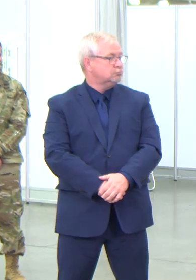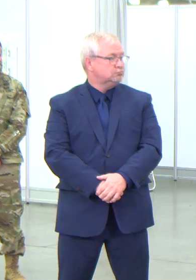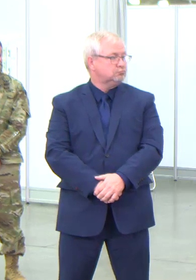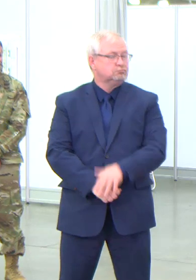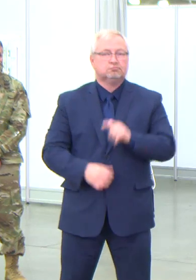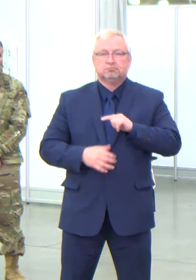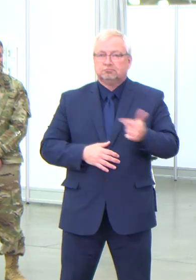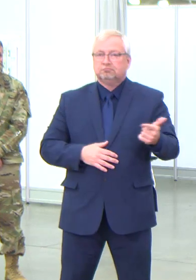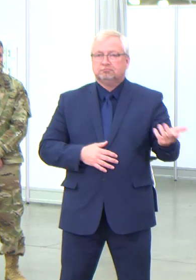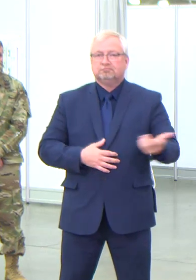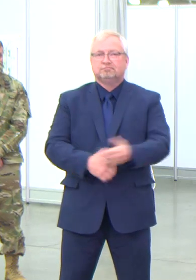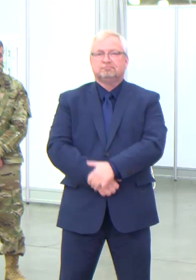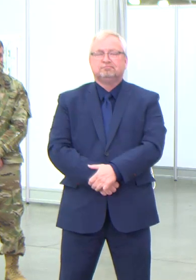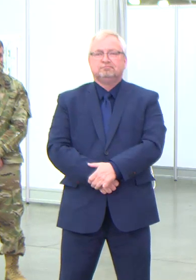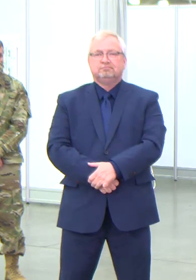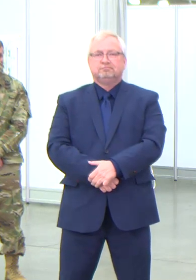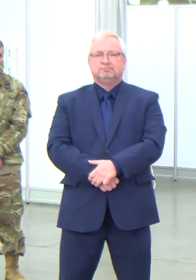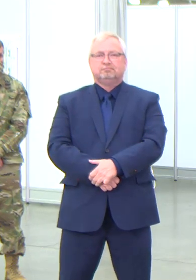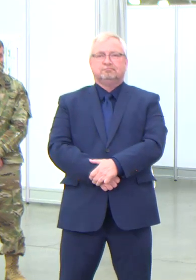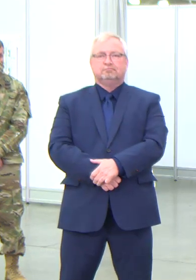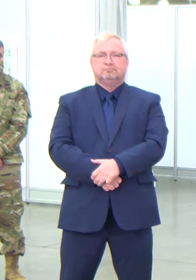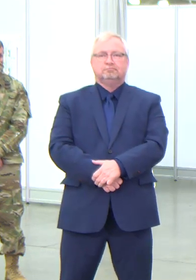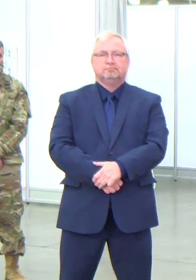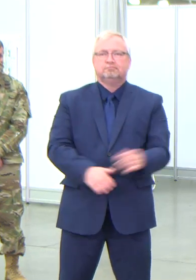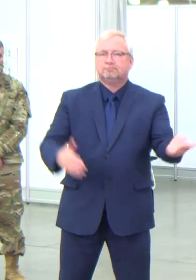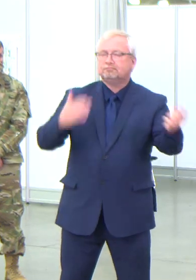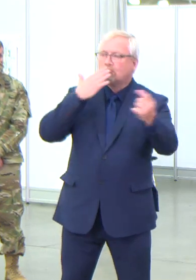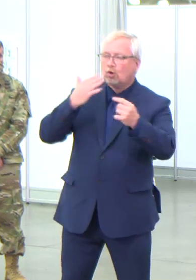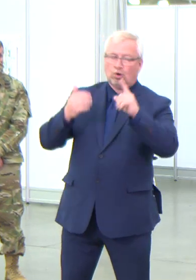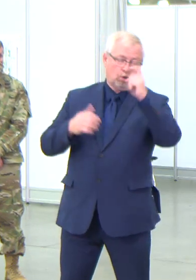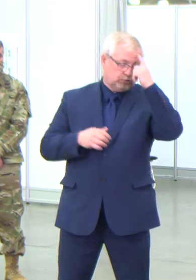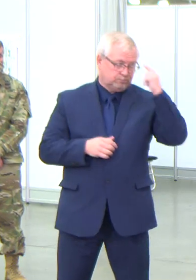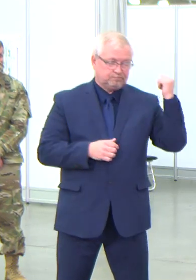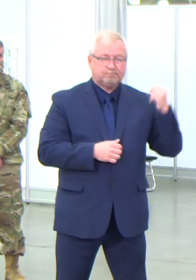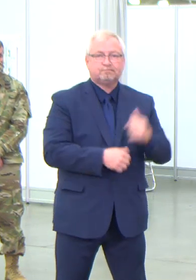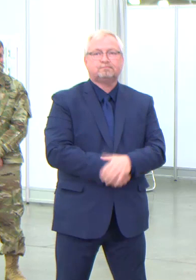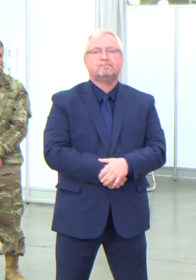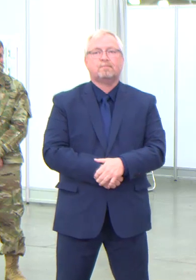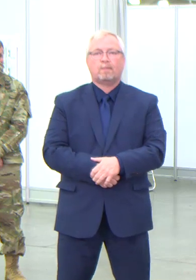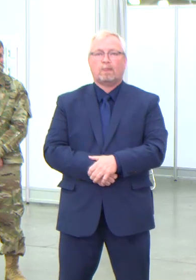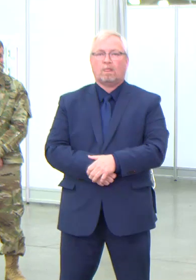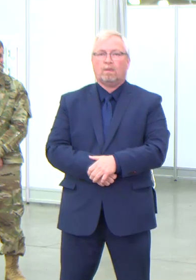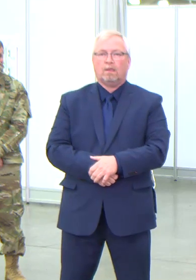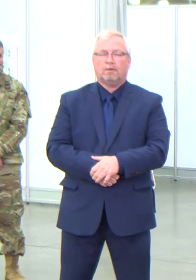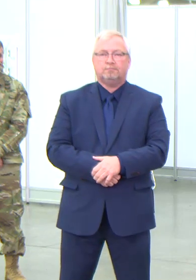It's your turn. SPEAKER: One, two, three. Thank you, Governor. So I think all the